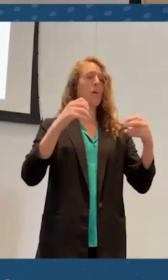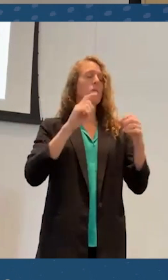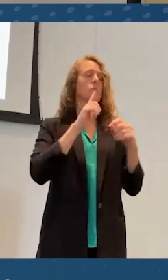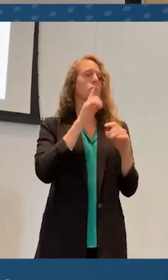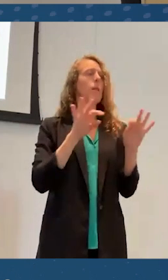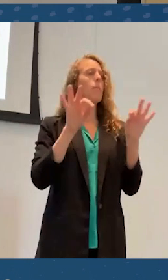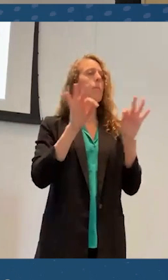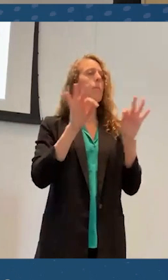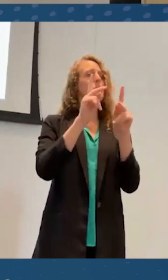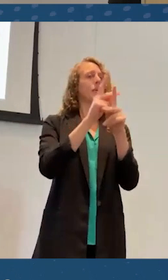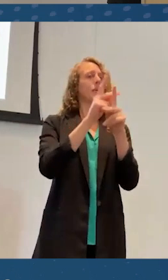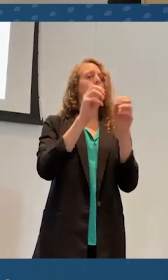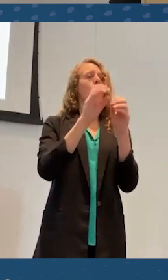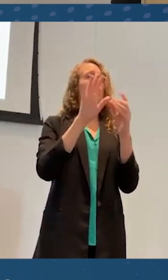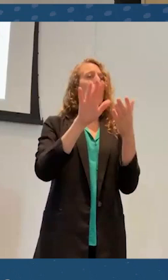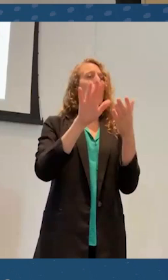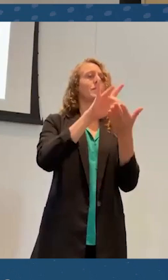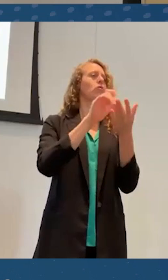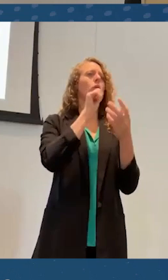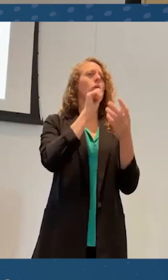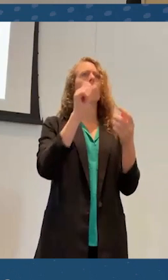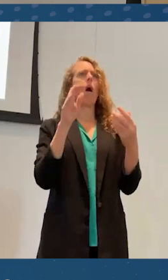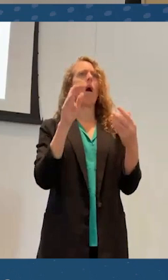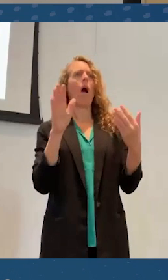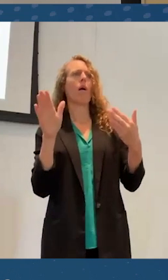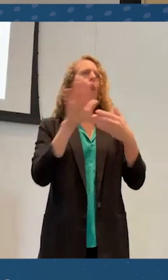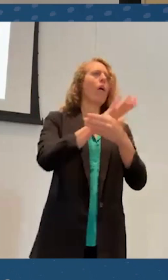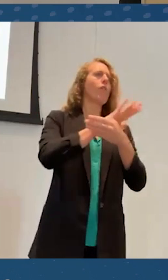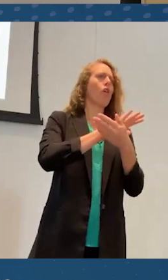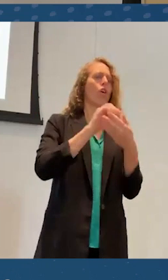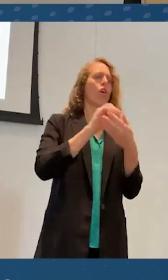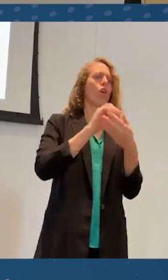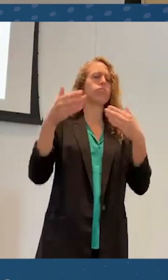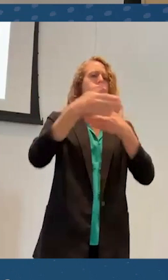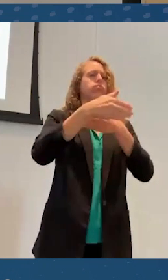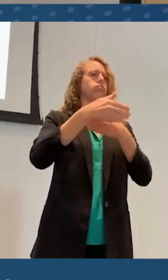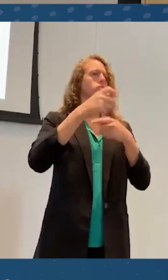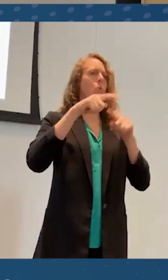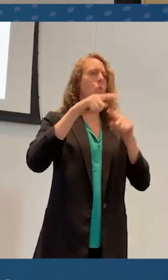without being overly intrusive and completely blocking other visual content.